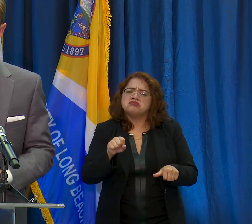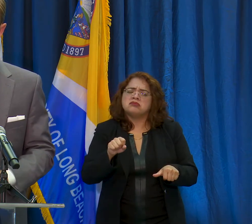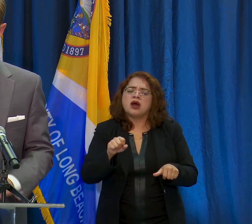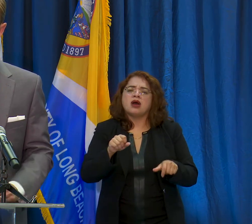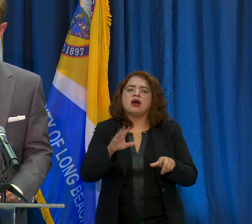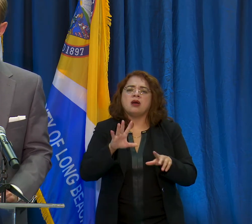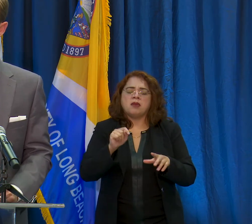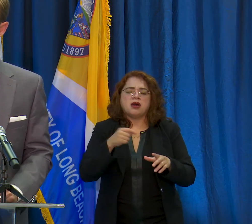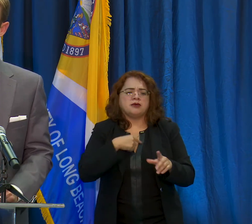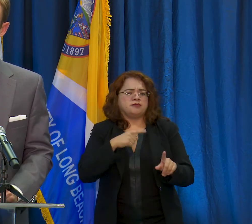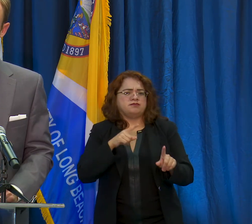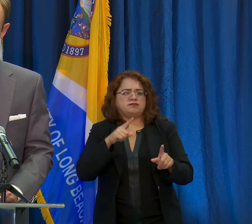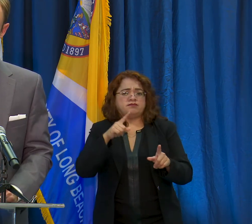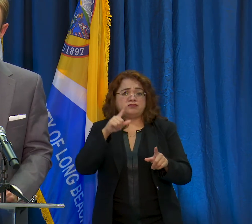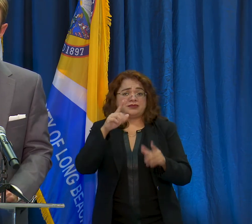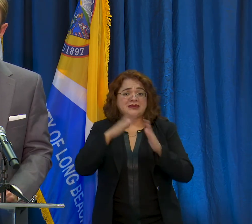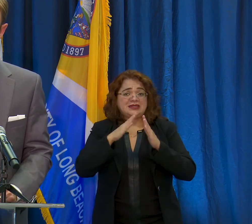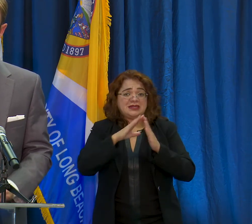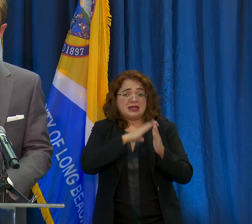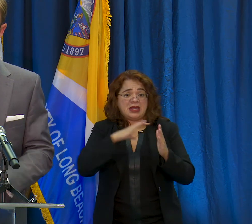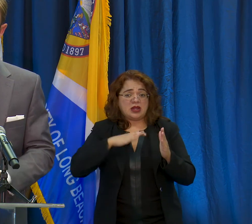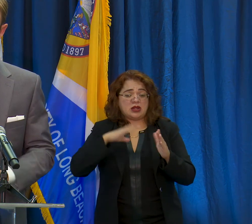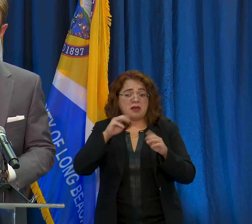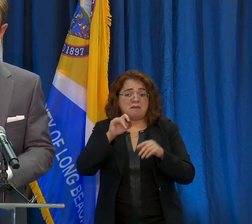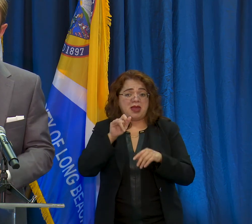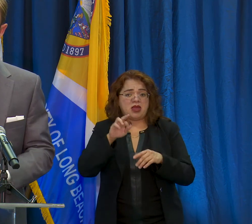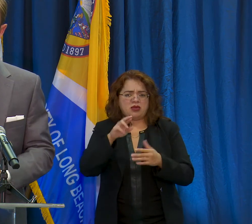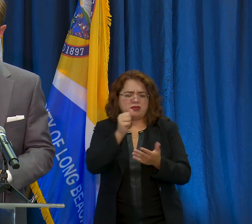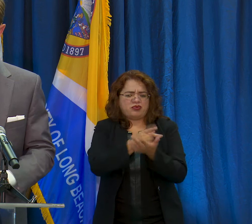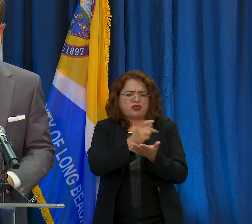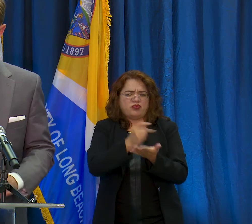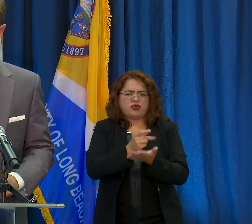Mayor have approved a number of strategies-- eviction